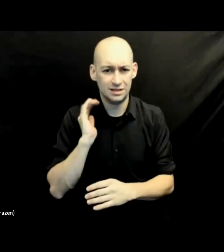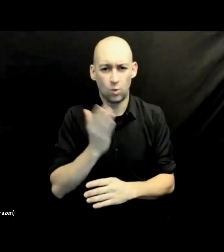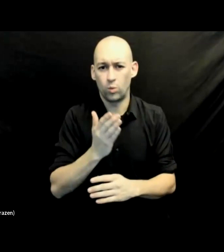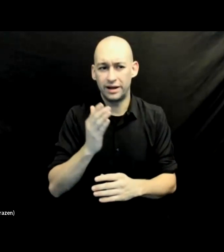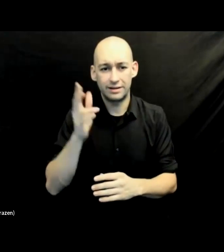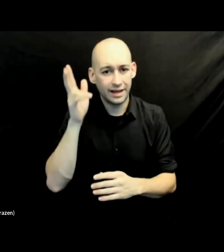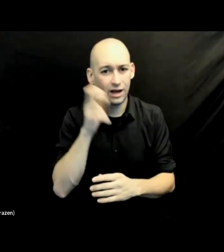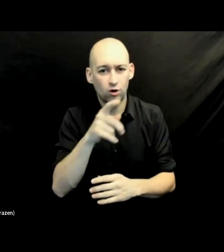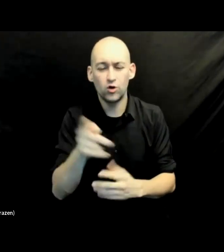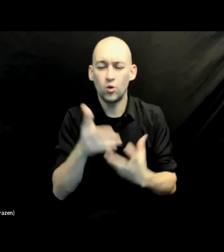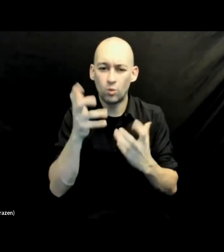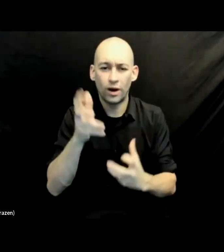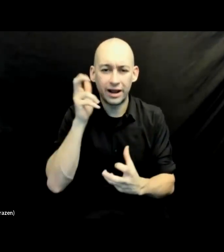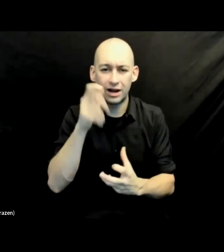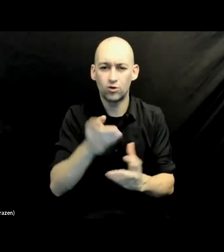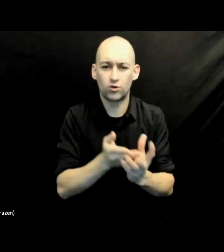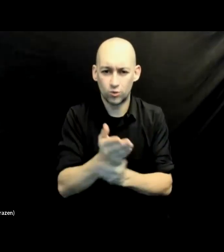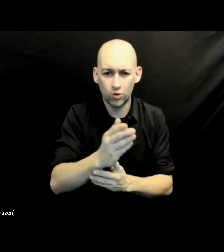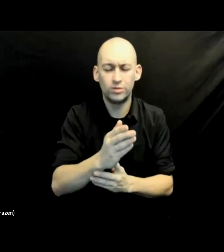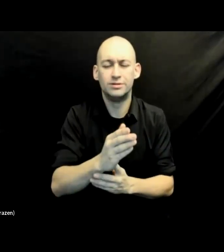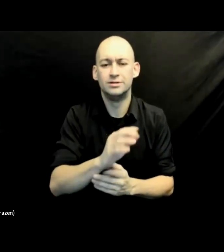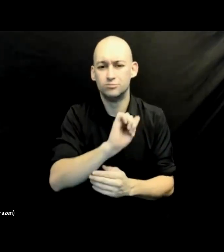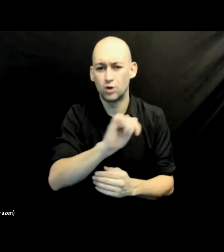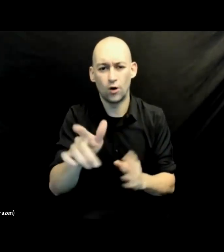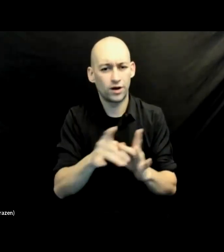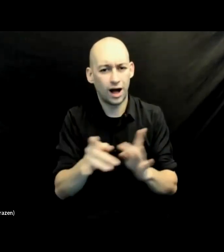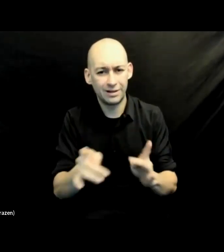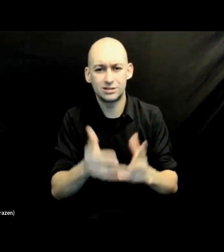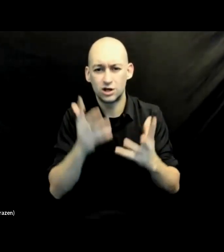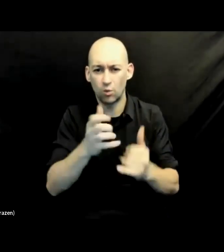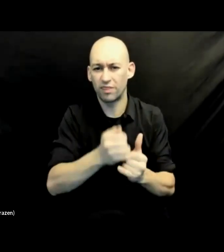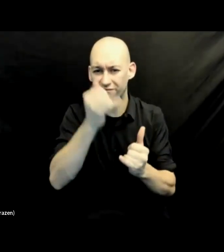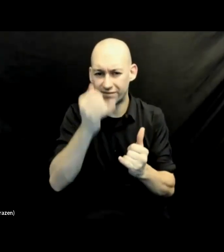your comment process. And obviously we want the final product to be representative of this great